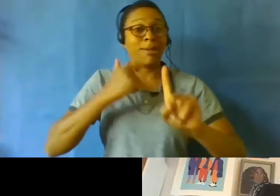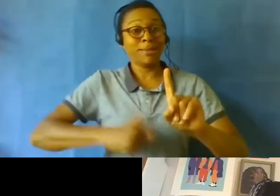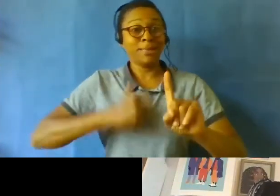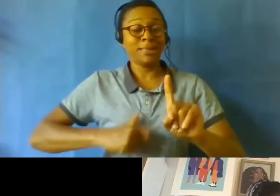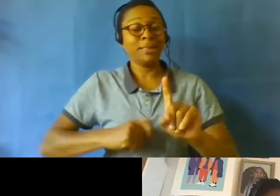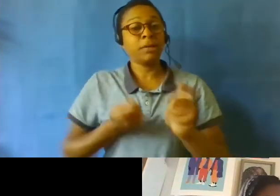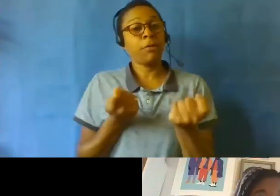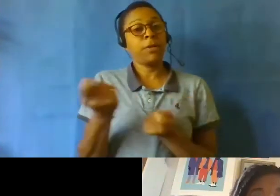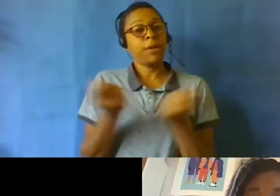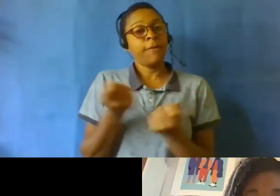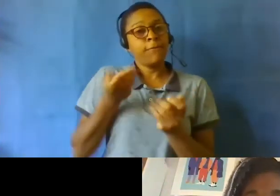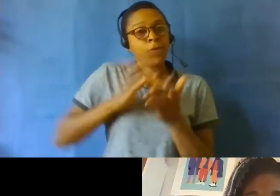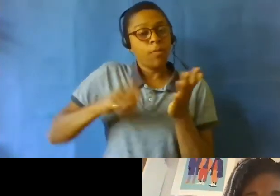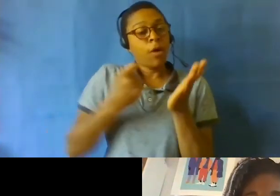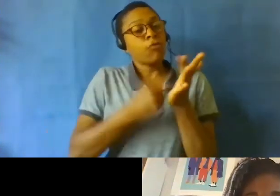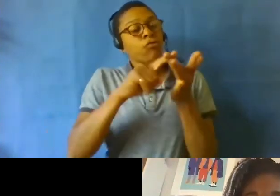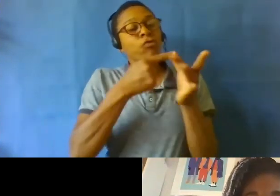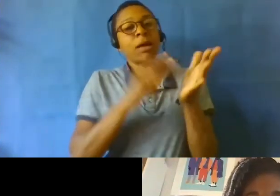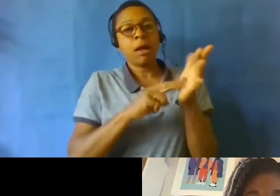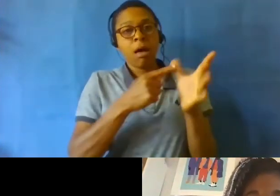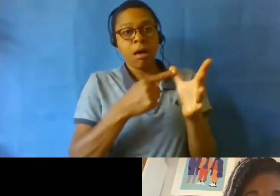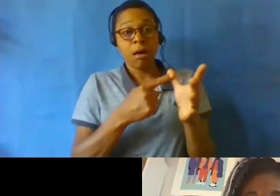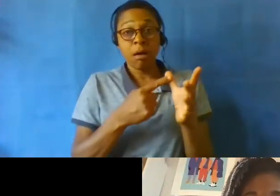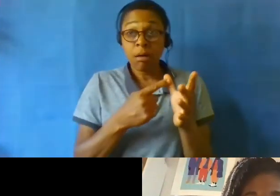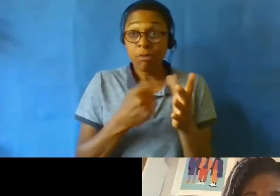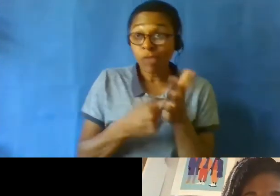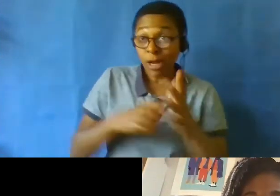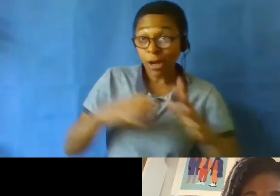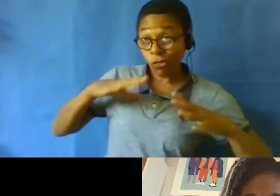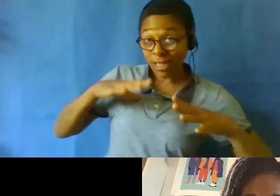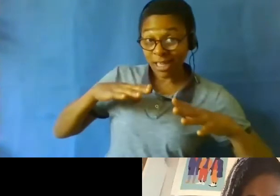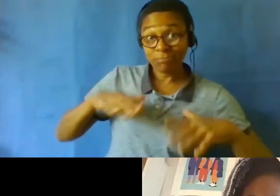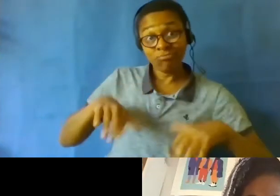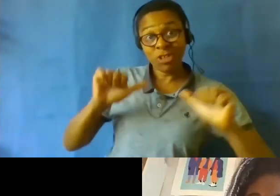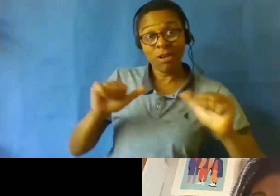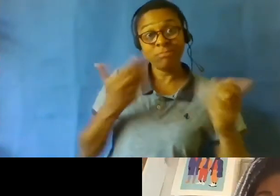Rihanna if you're ready then we'd love to get started